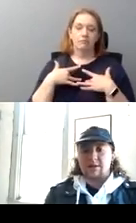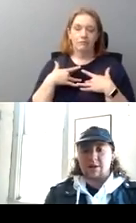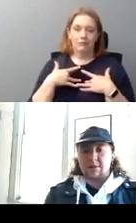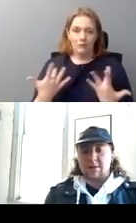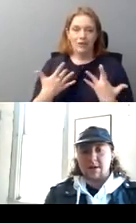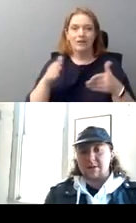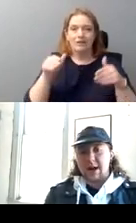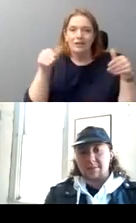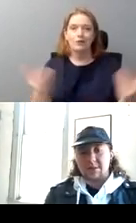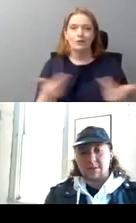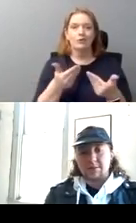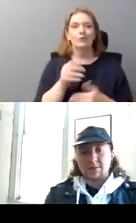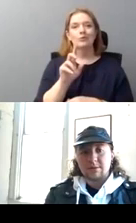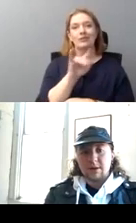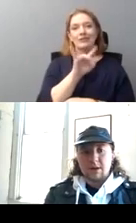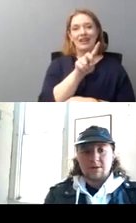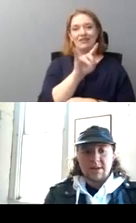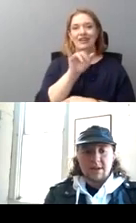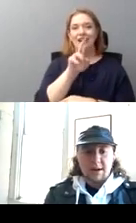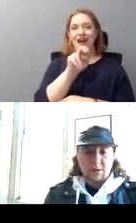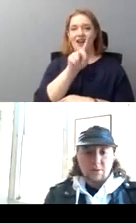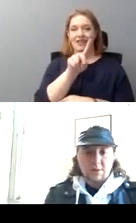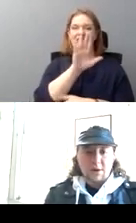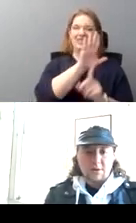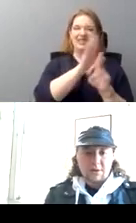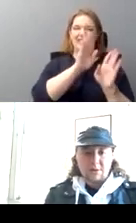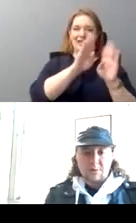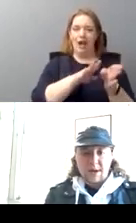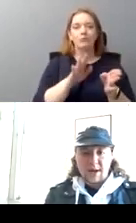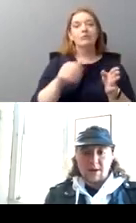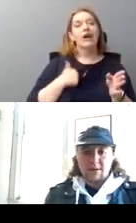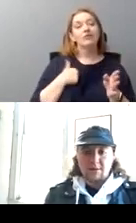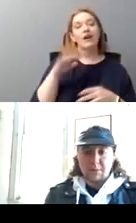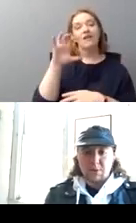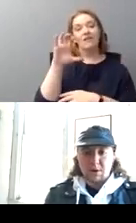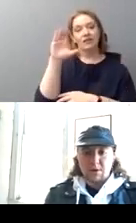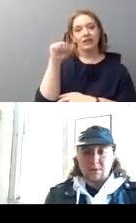House at 500 Capp Street. David Ireland was a foundational bay area conceptual artist